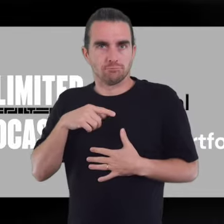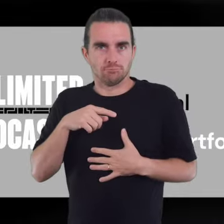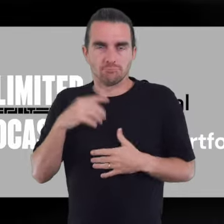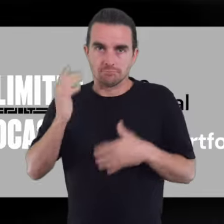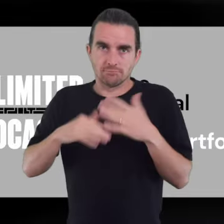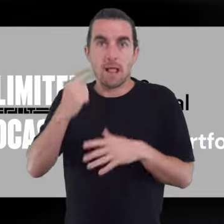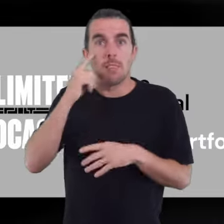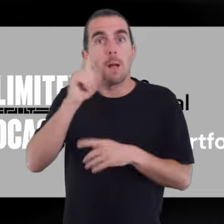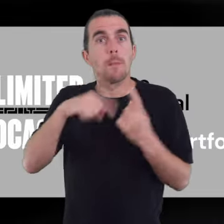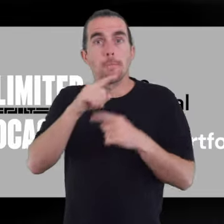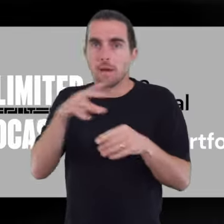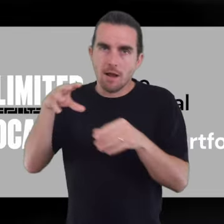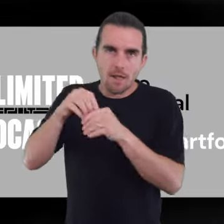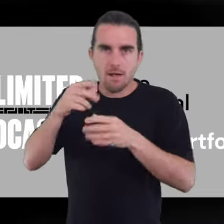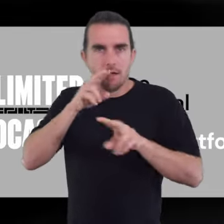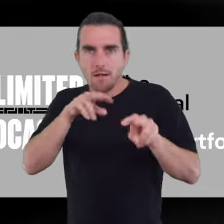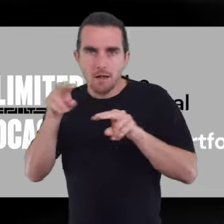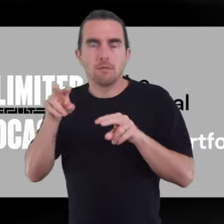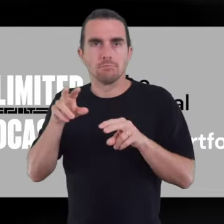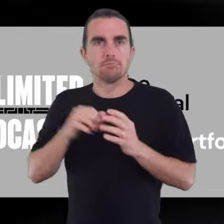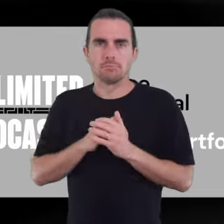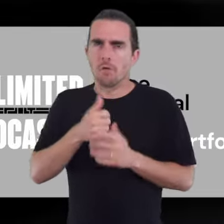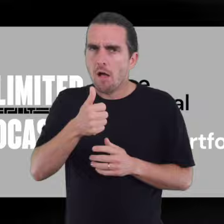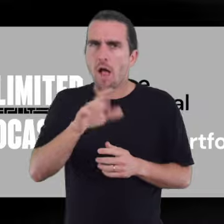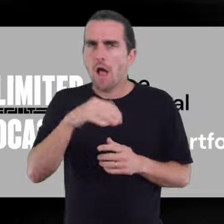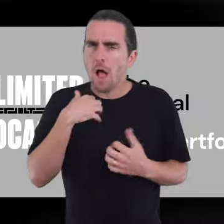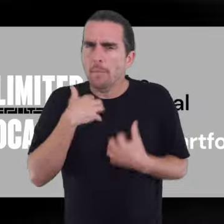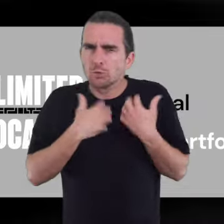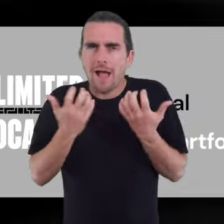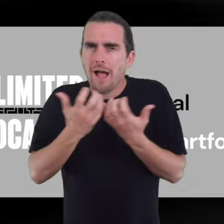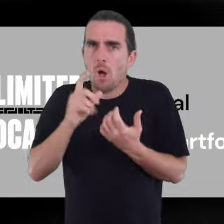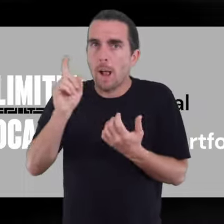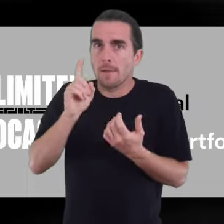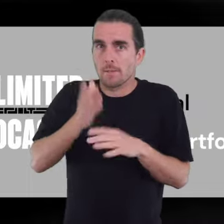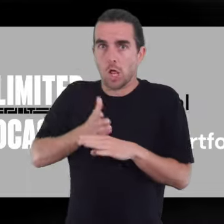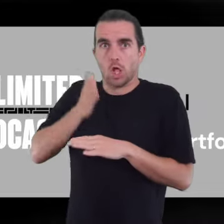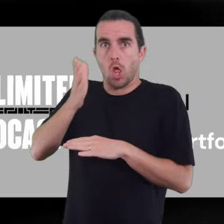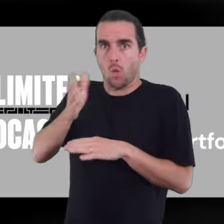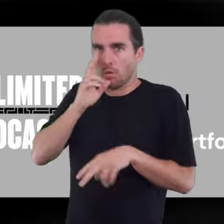I think, that people engage in with the collection. [Alistair] I'm interested in how people came to you.